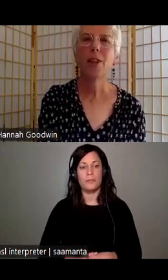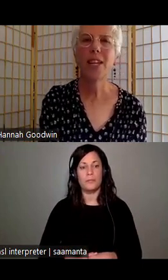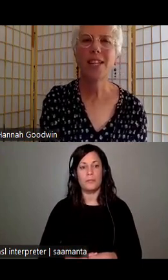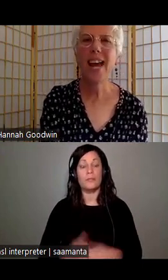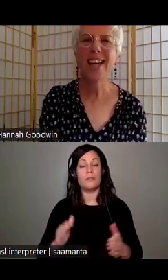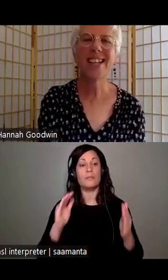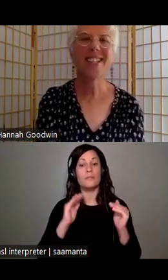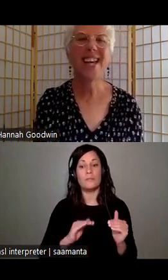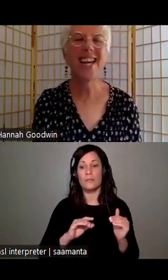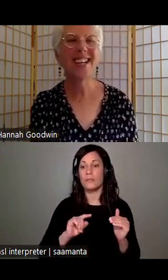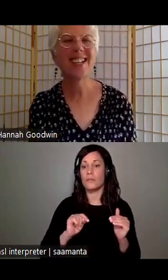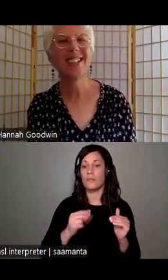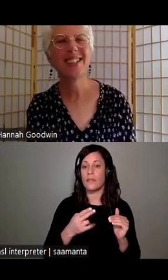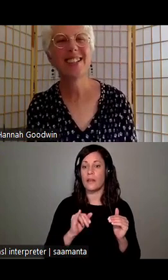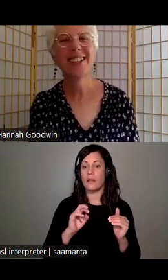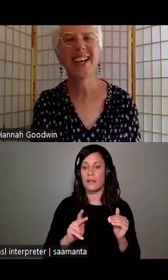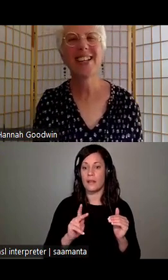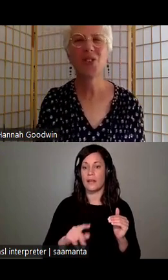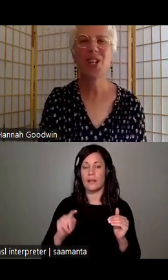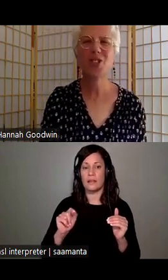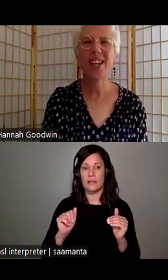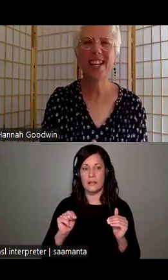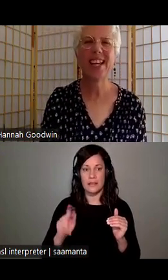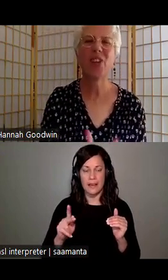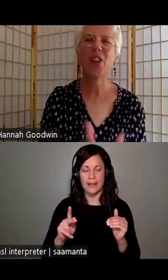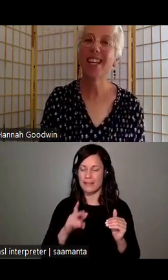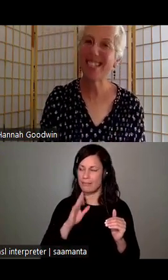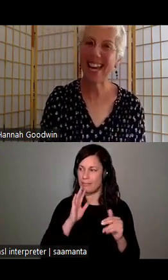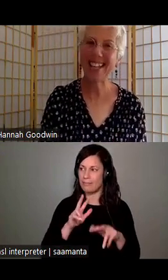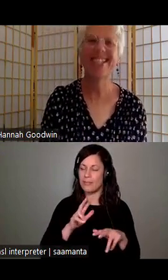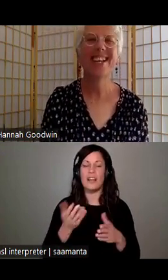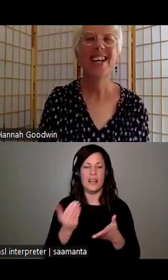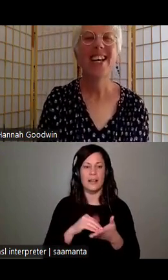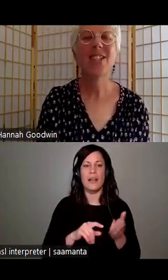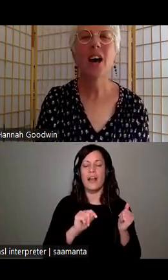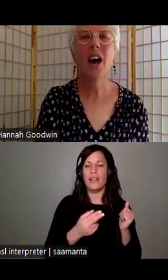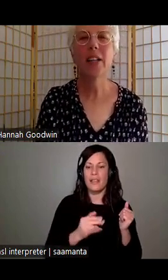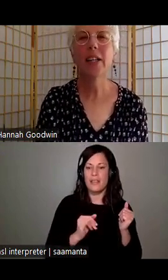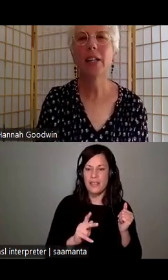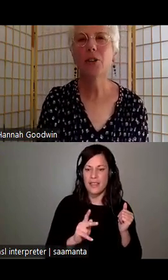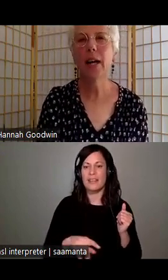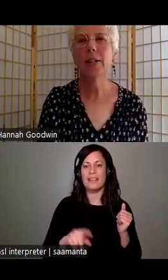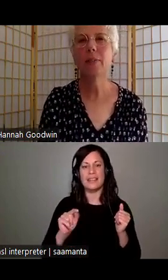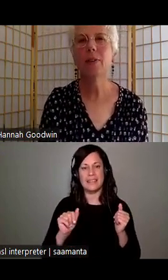The think tank, I gonna try that again. The think tank is a highly interactive